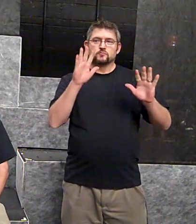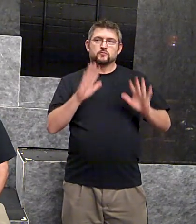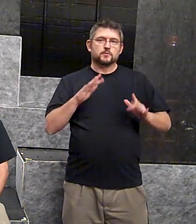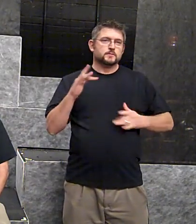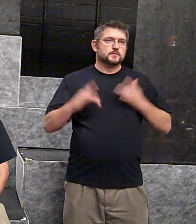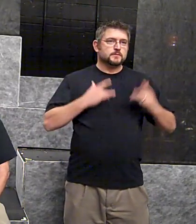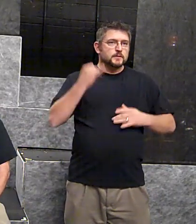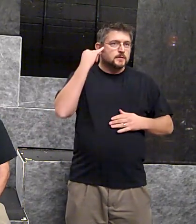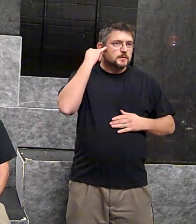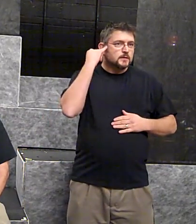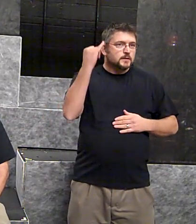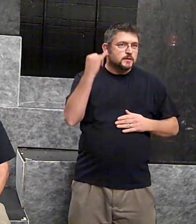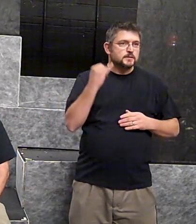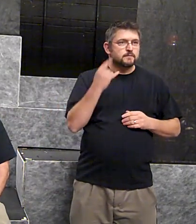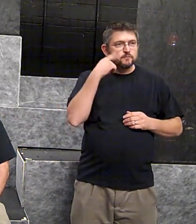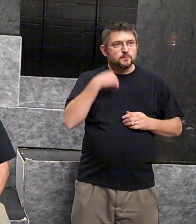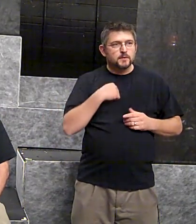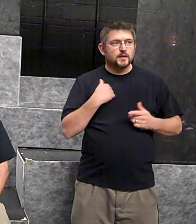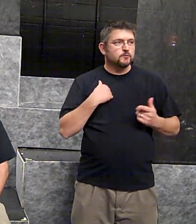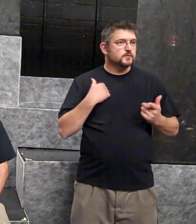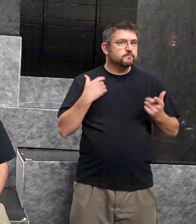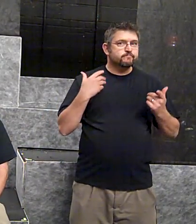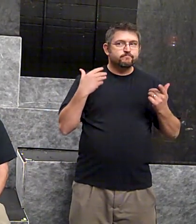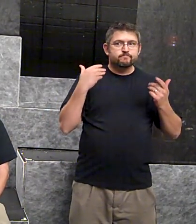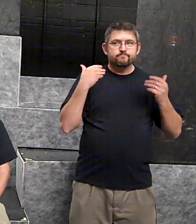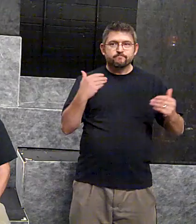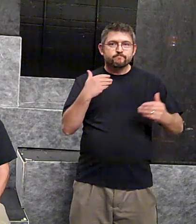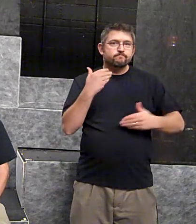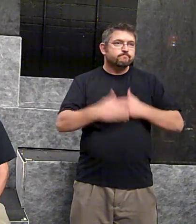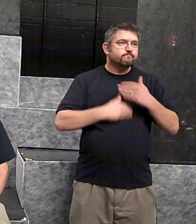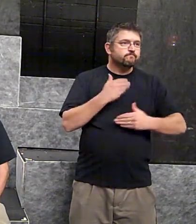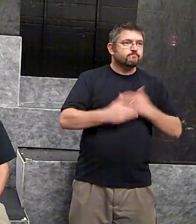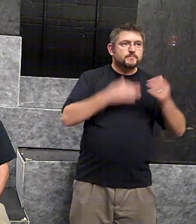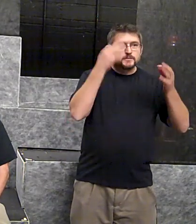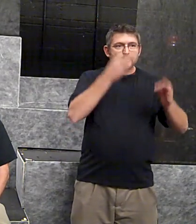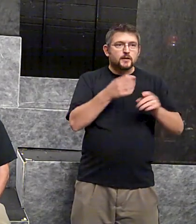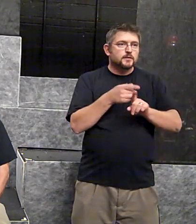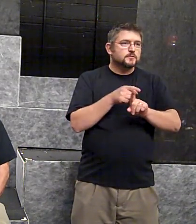so we just went for it and decided that shadow interpreting was the way to go